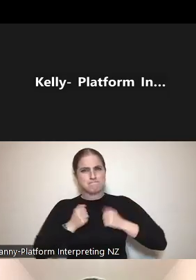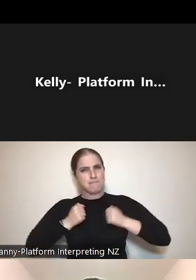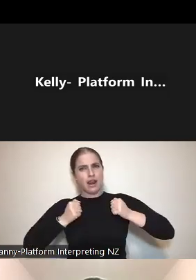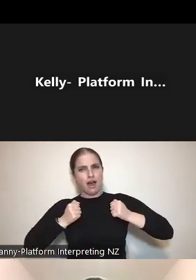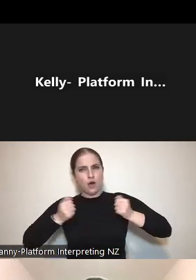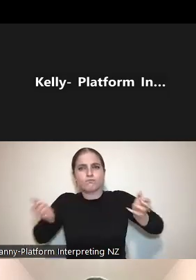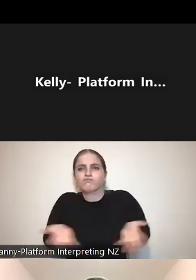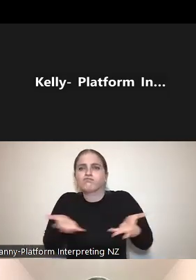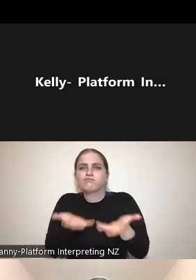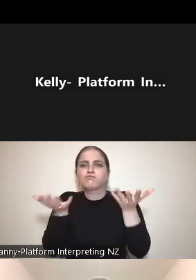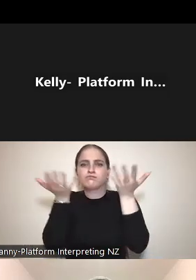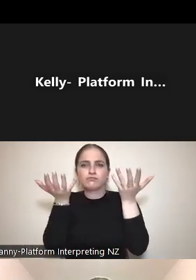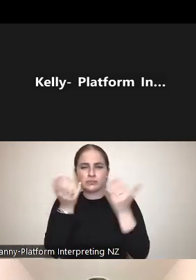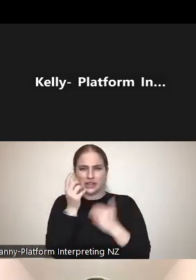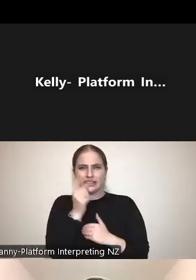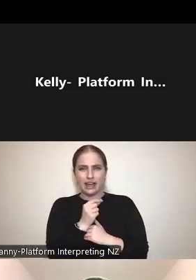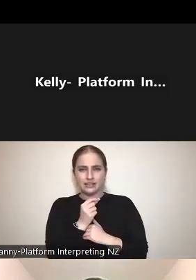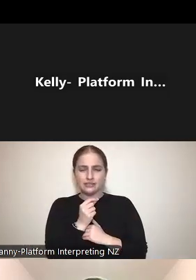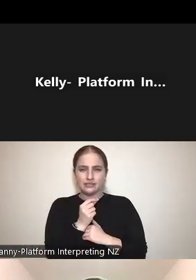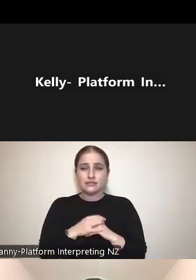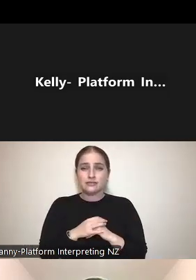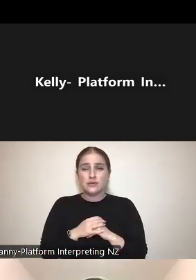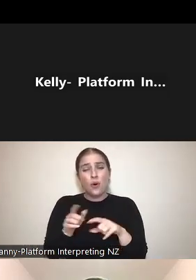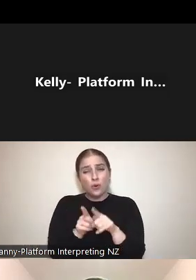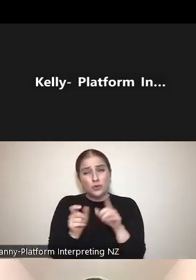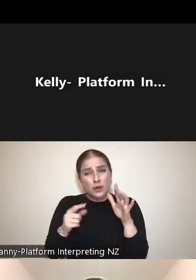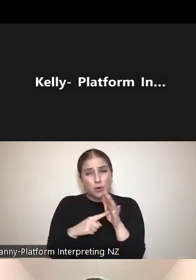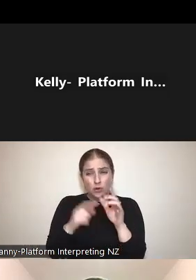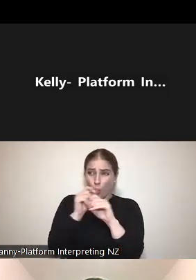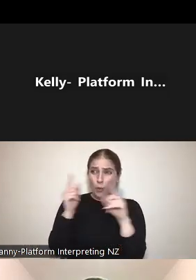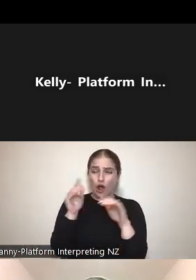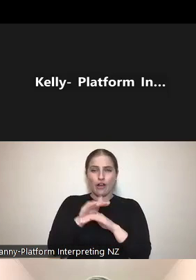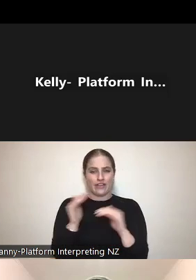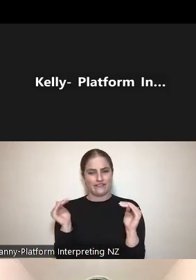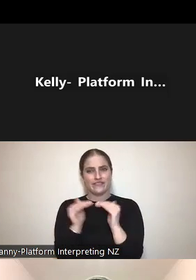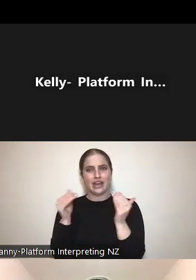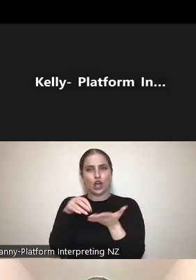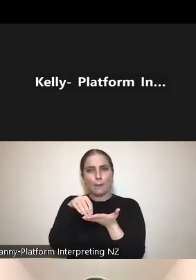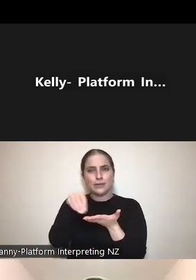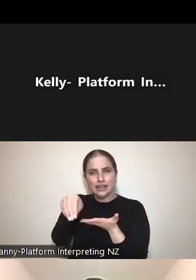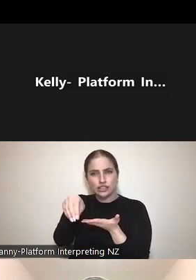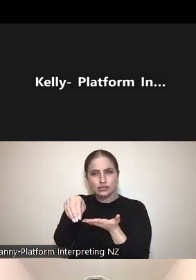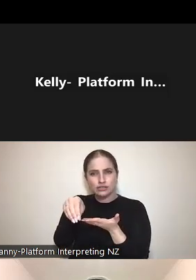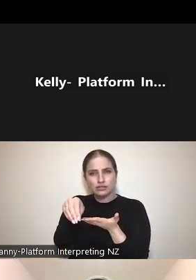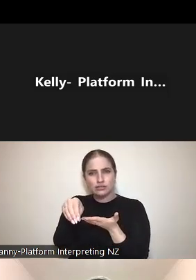And it's important to remember that fair compensation That s not demeaning, is good, even when it's not money,